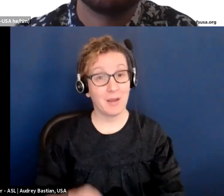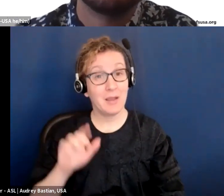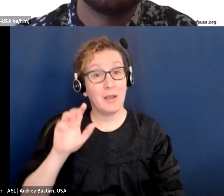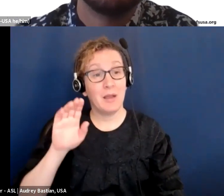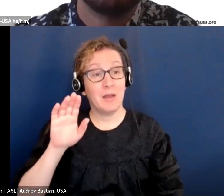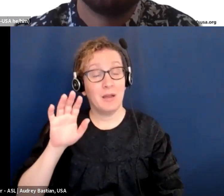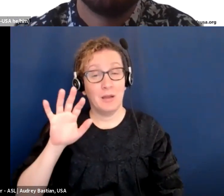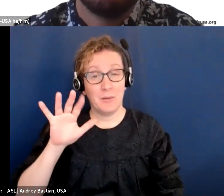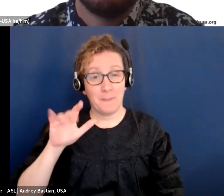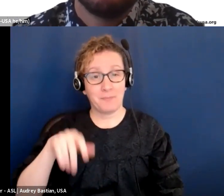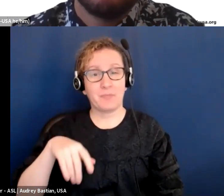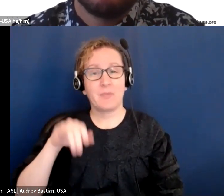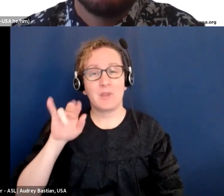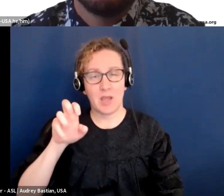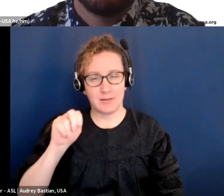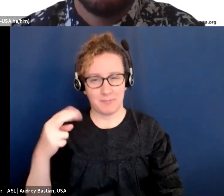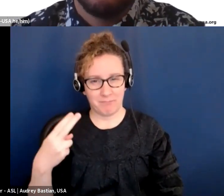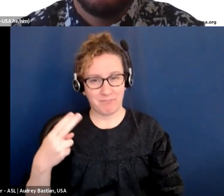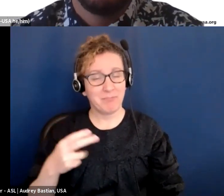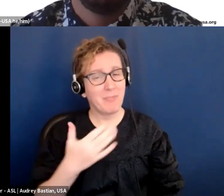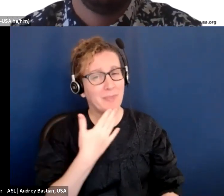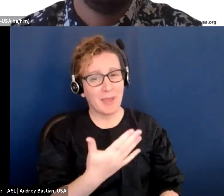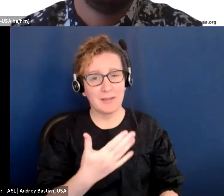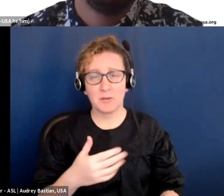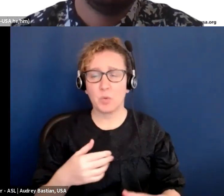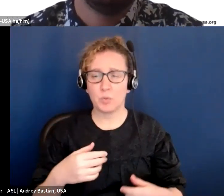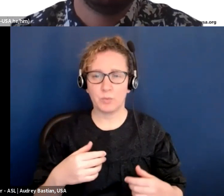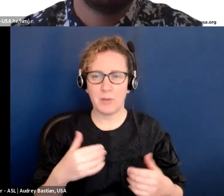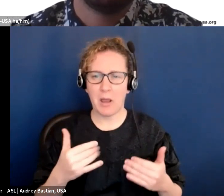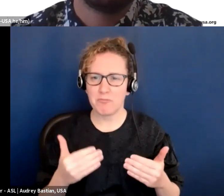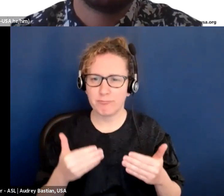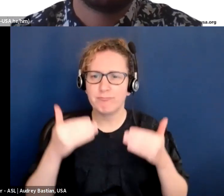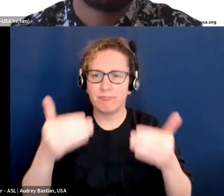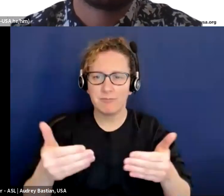will lead us into our next topic as there are a variety of programs in a variety of